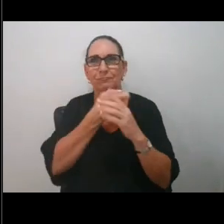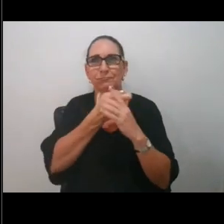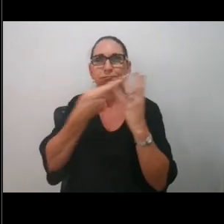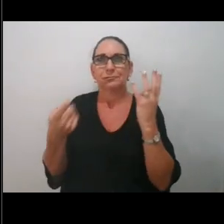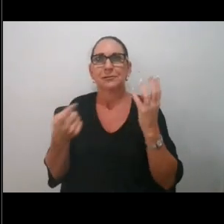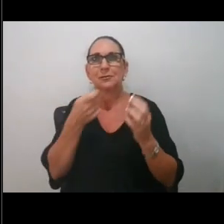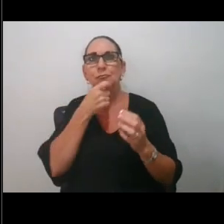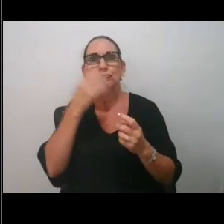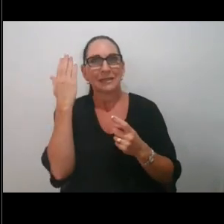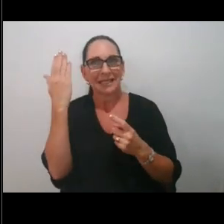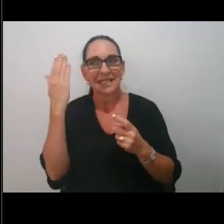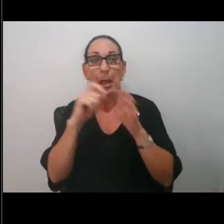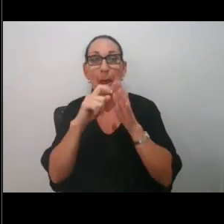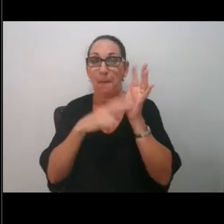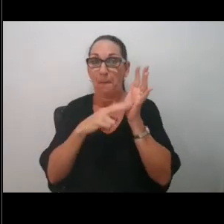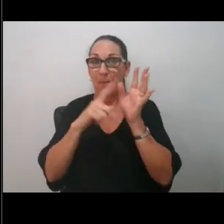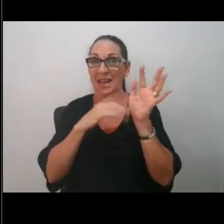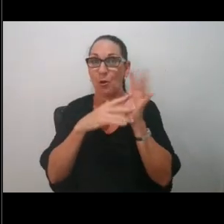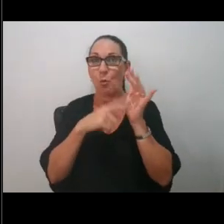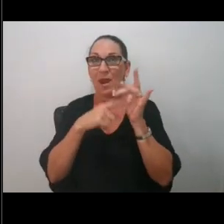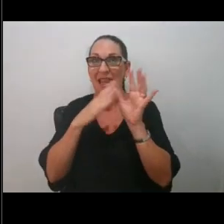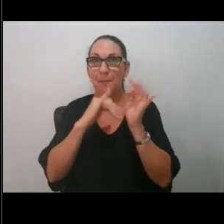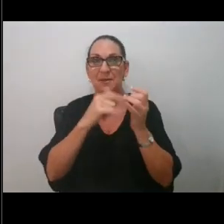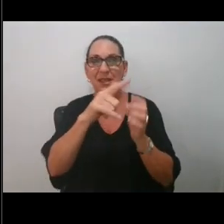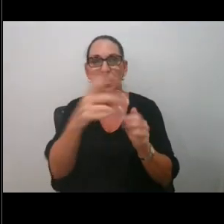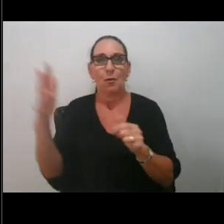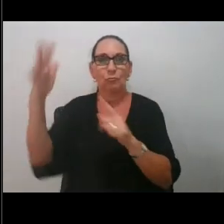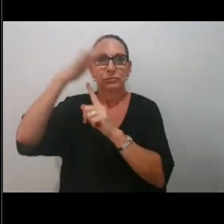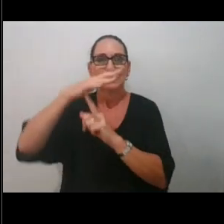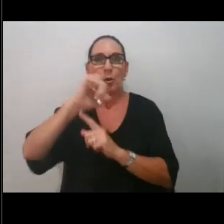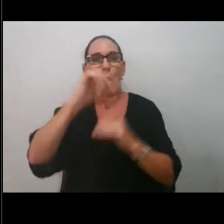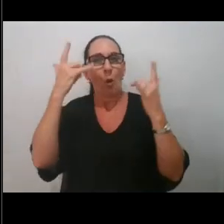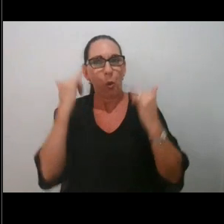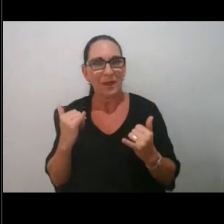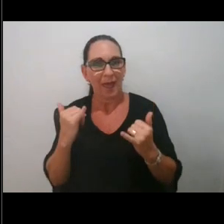Penny Williams a principal lawyer and head of our QDAC team we've got Laura Rouse another